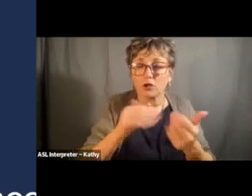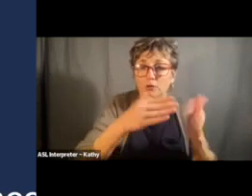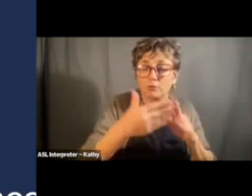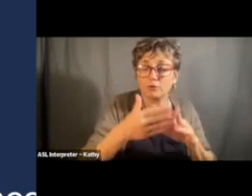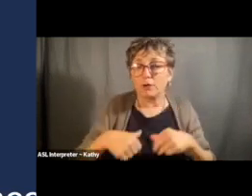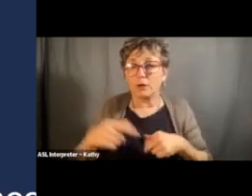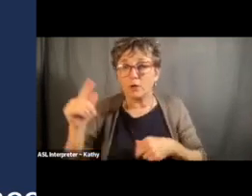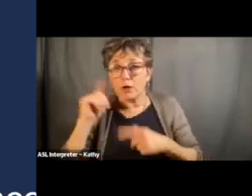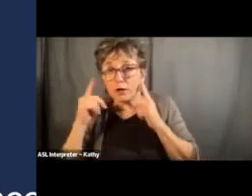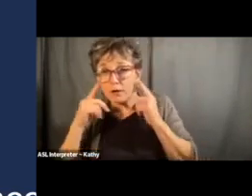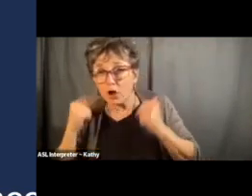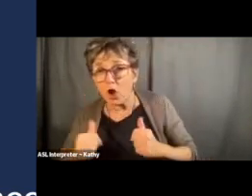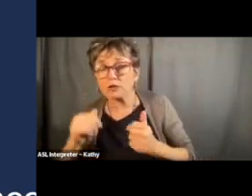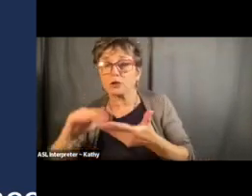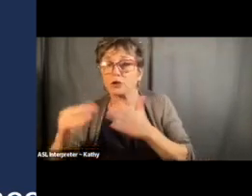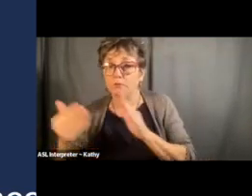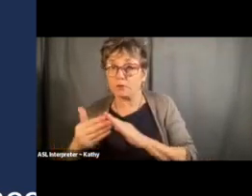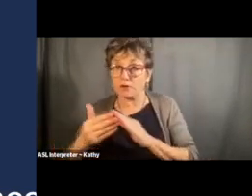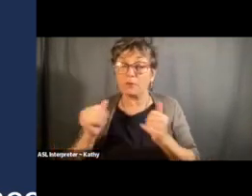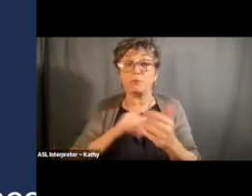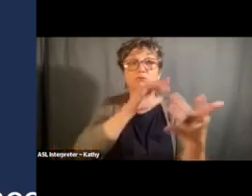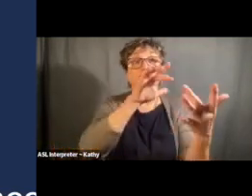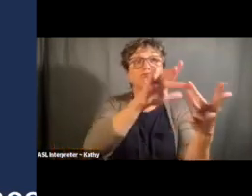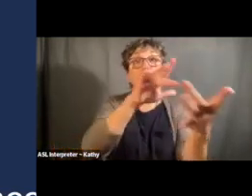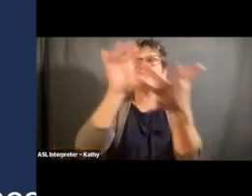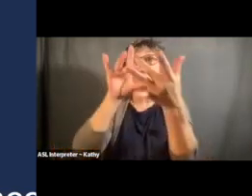data sets that we could connect to later, and, most